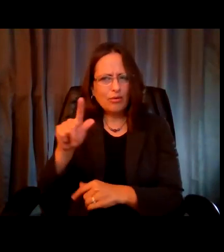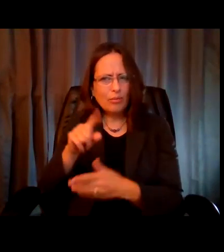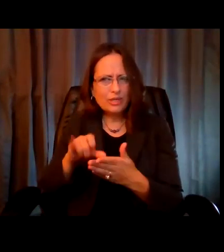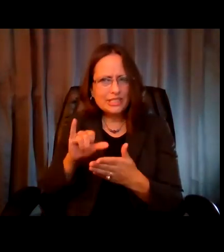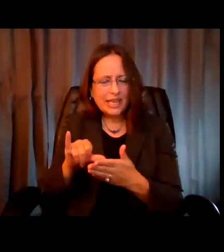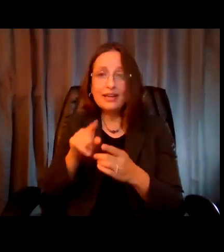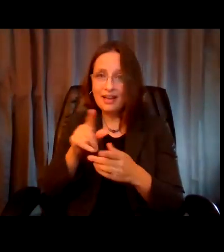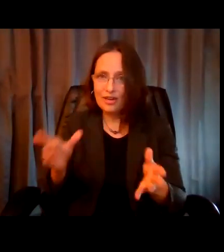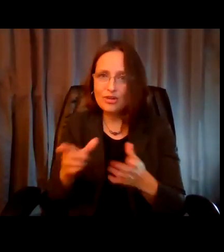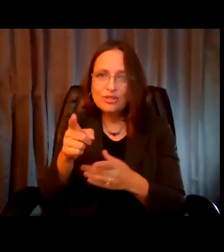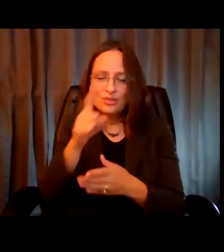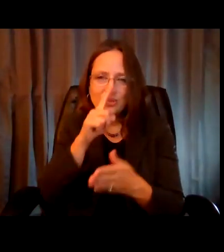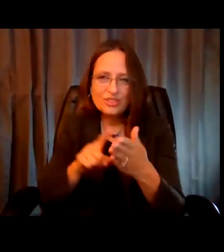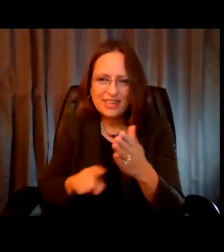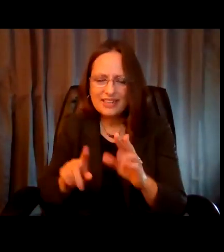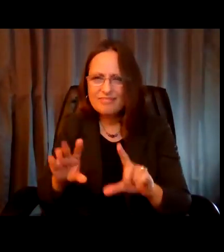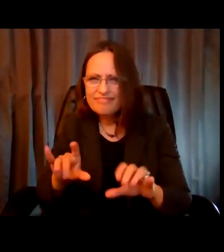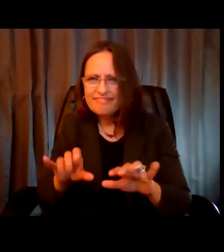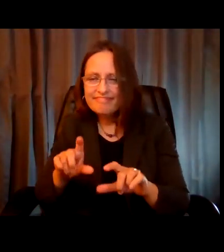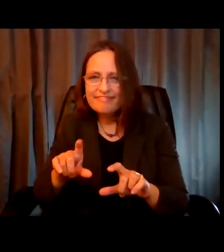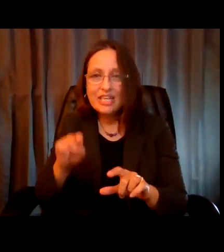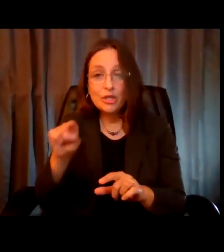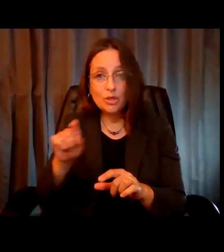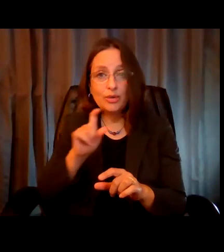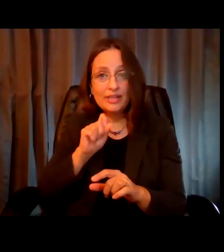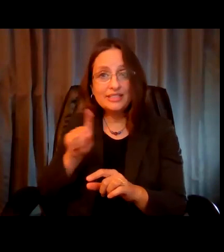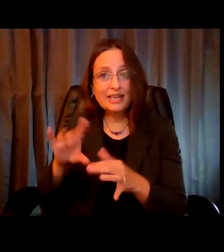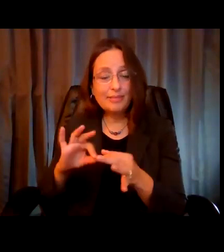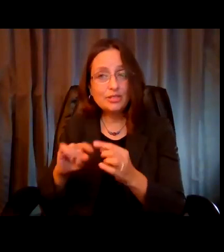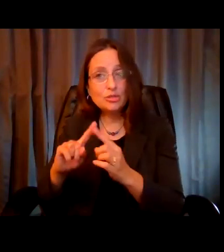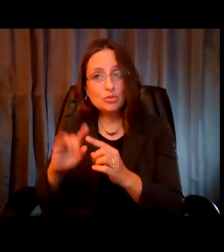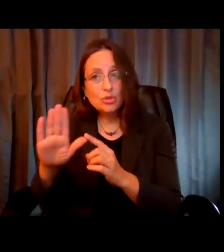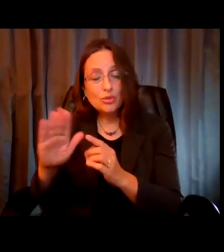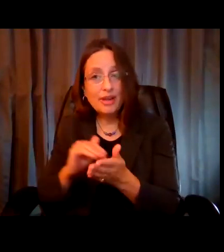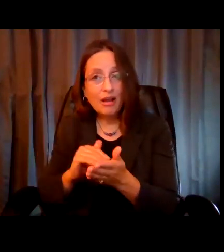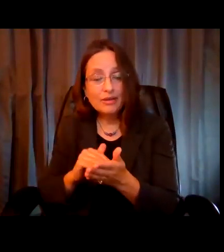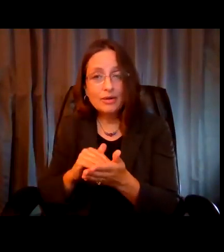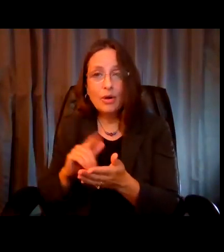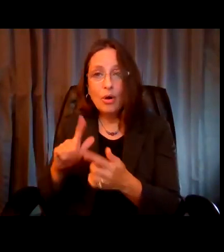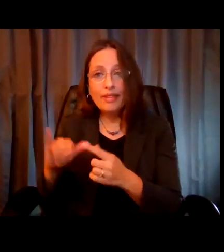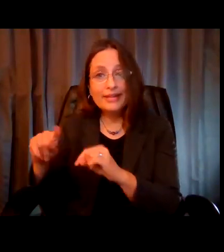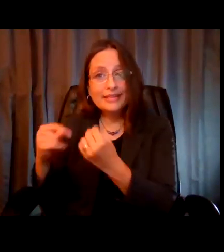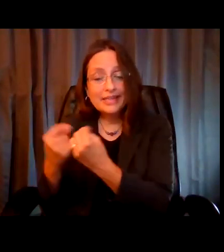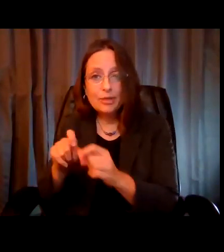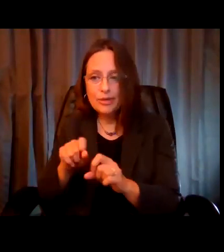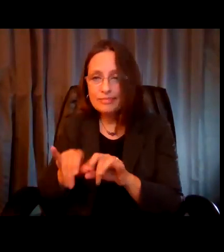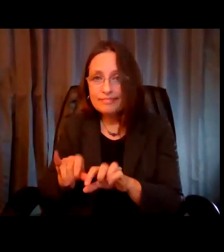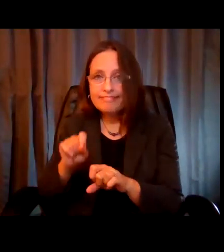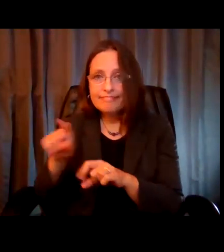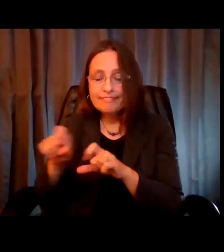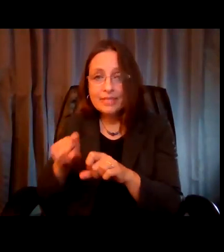At its confer, communication is interaction with others. Here's what I suggest. Set the tone.